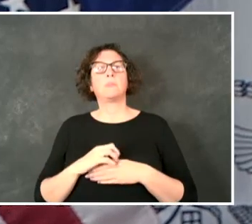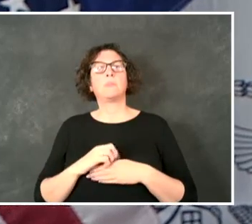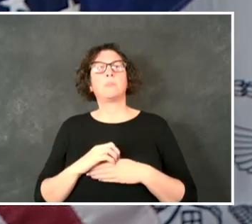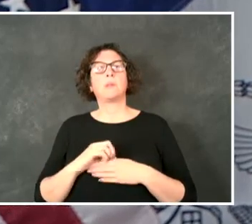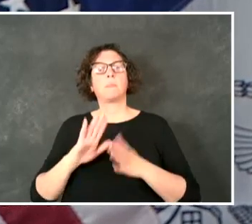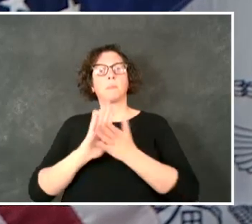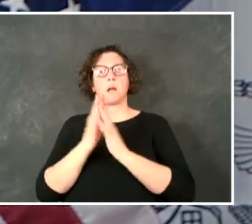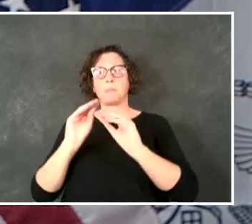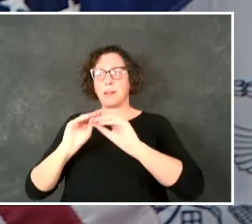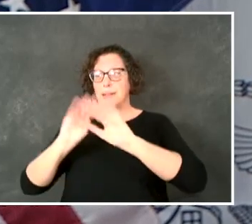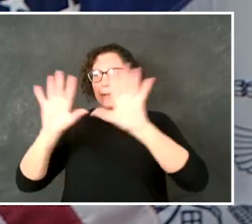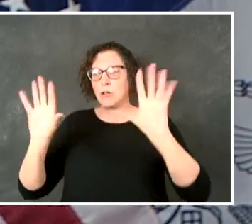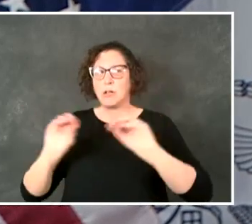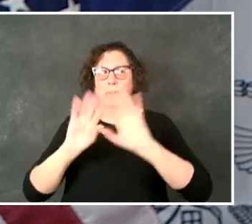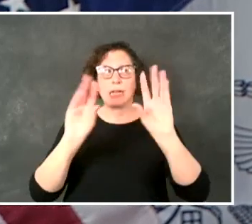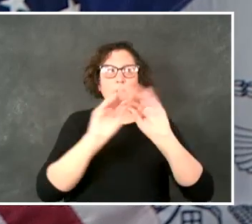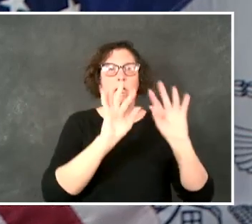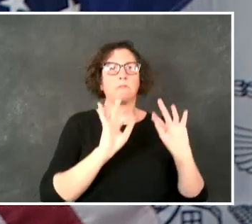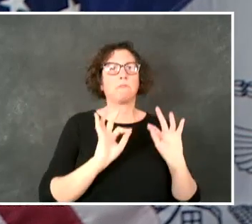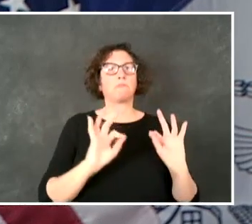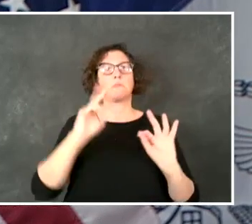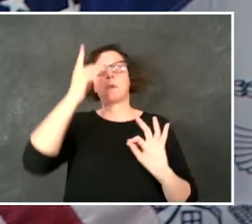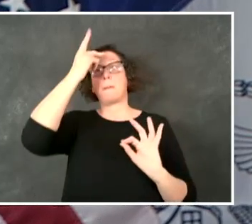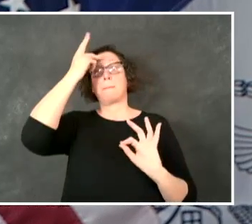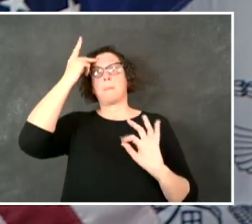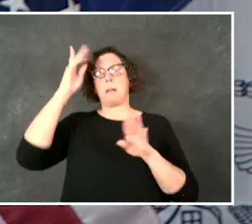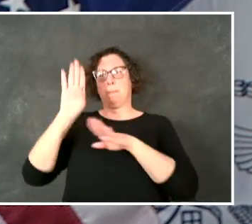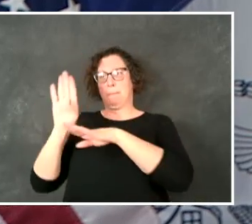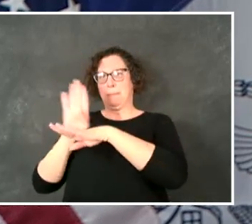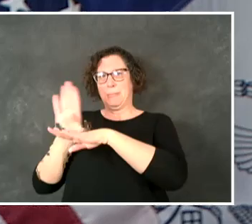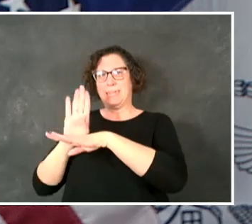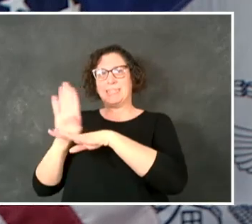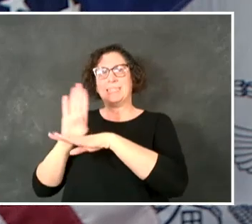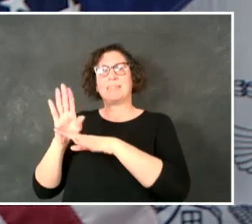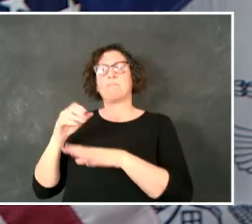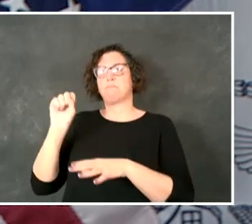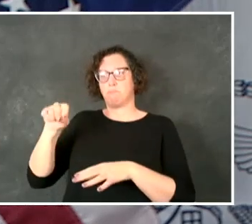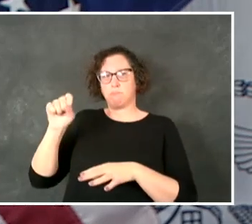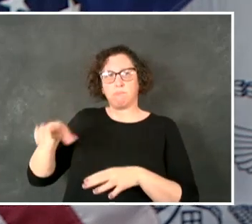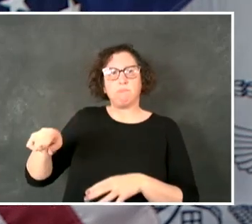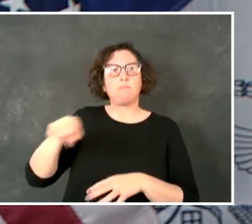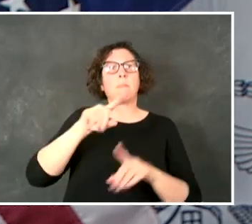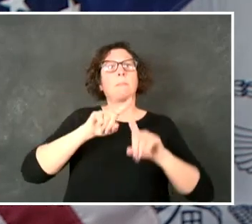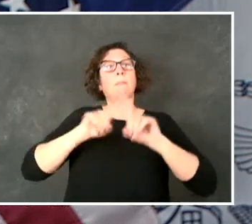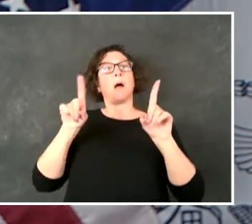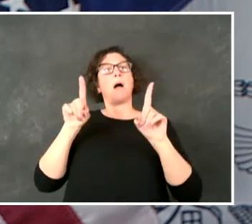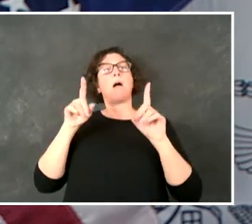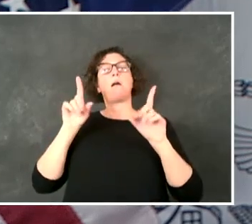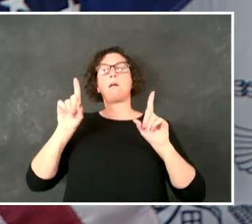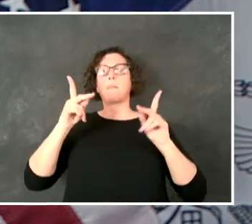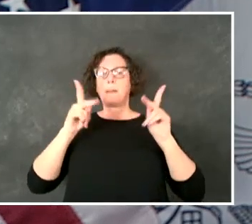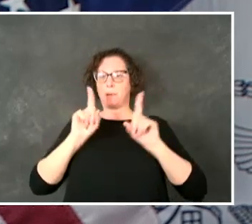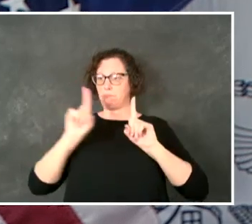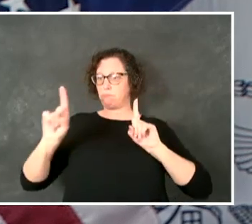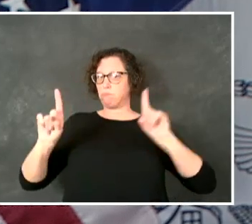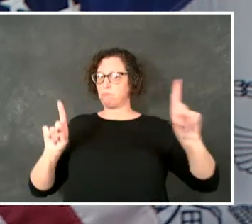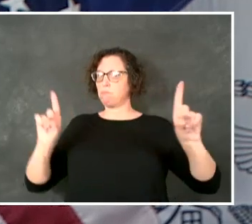I THINK IT BECAME CLEARER AND CLEARER THA TTHE PARKS WERE FILLING UP IN NICE WEATHER BUT PEOPLE WERE STILL